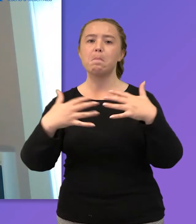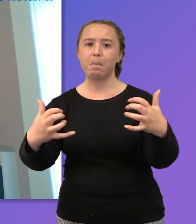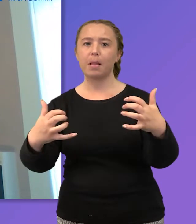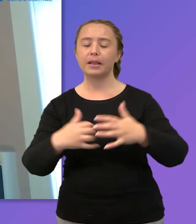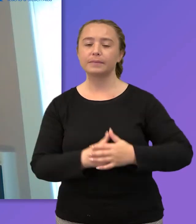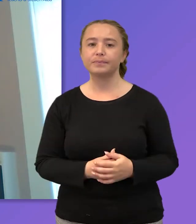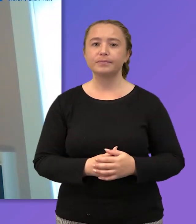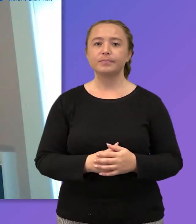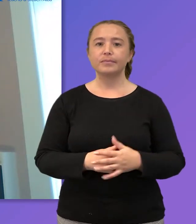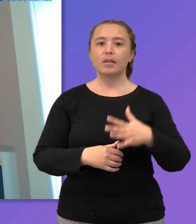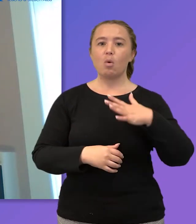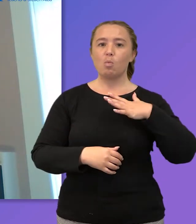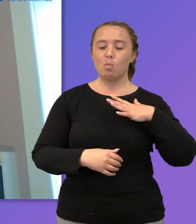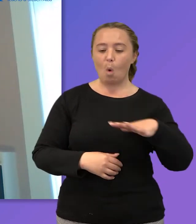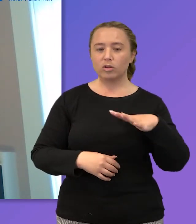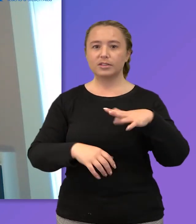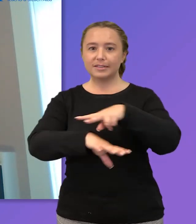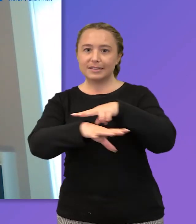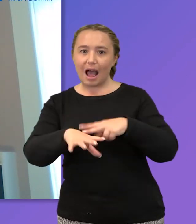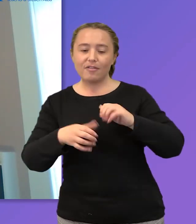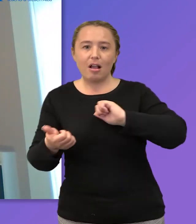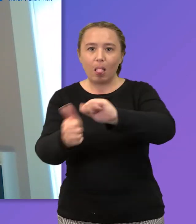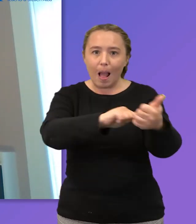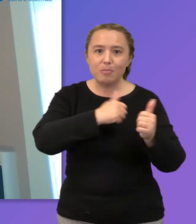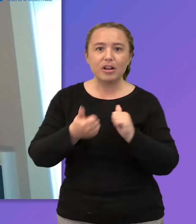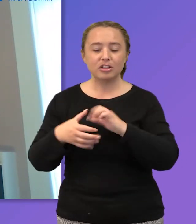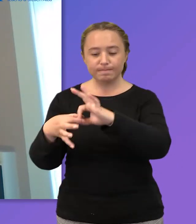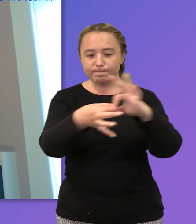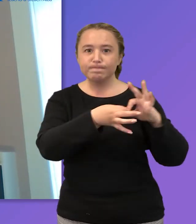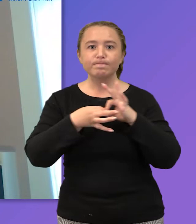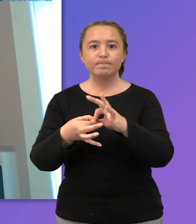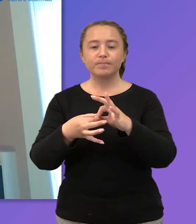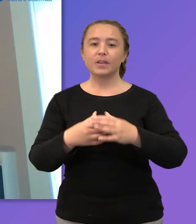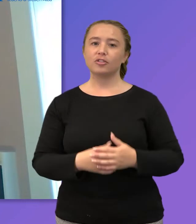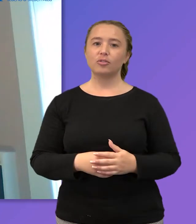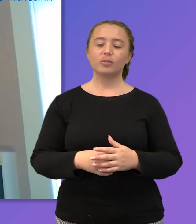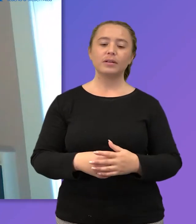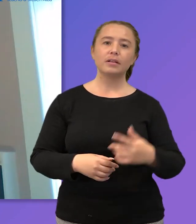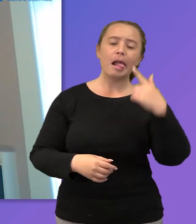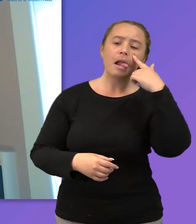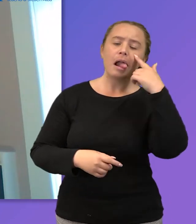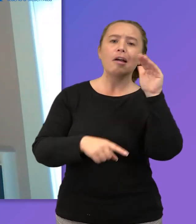who are willing to reach out across team boundaries and contribute to the collective effort. And